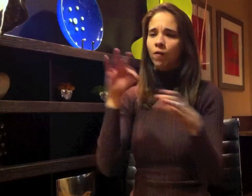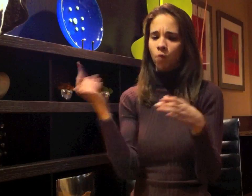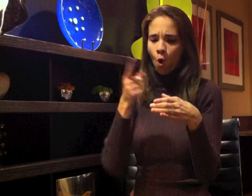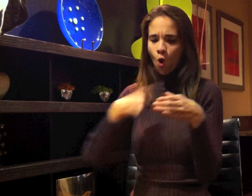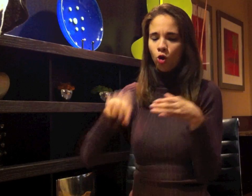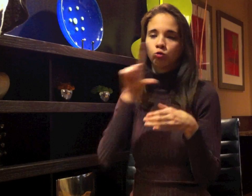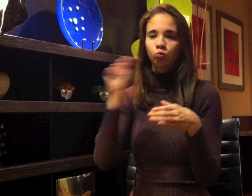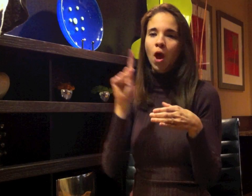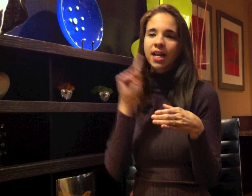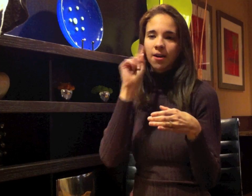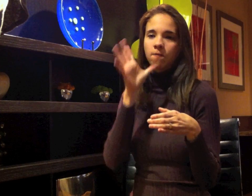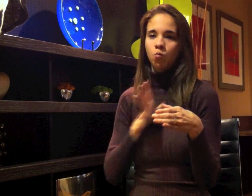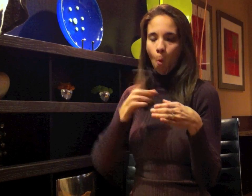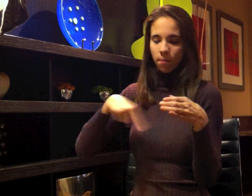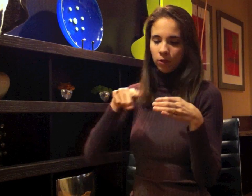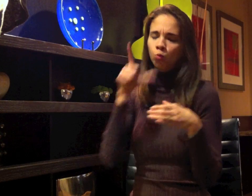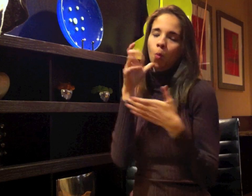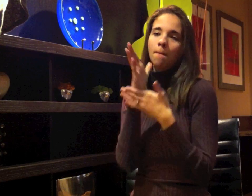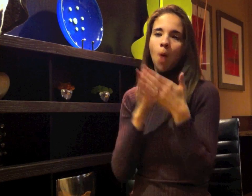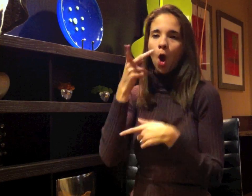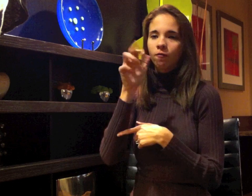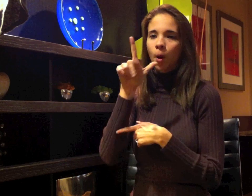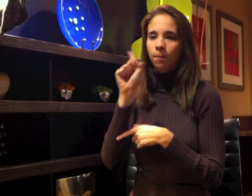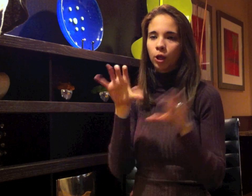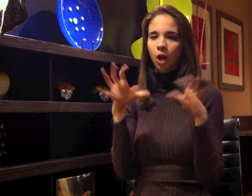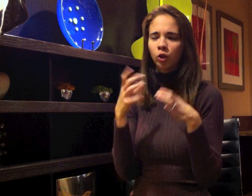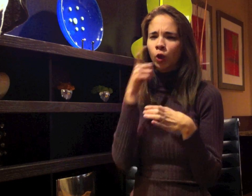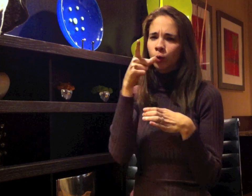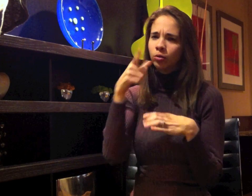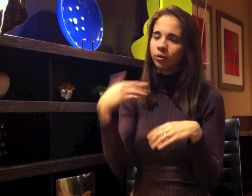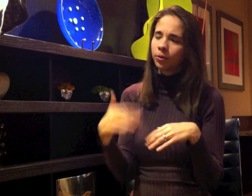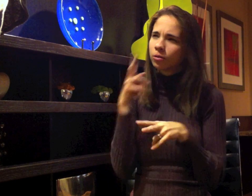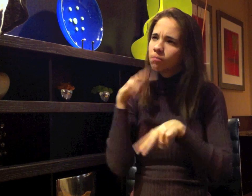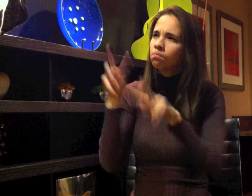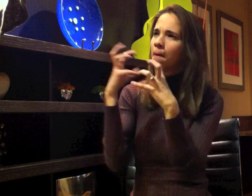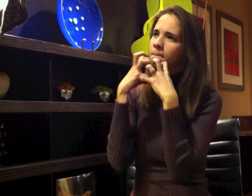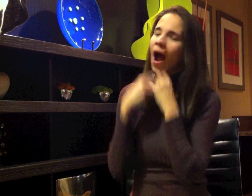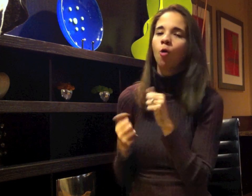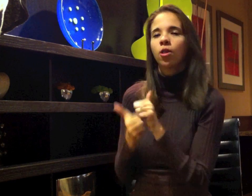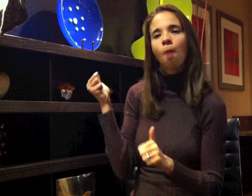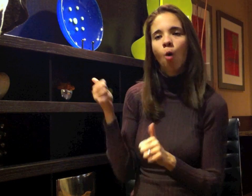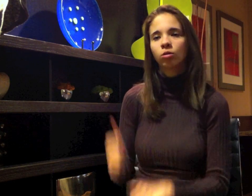Out of all the twenty Deaf women, who do you admire the most?